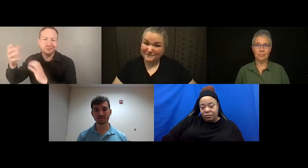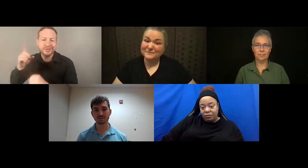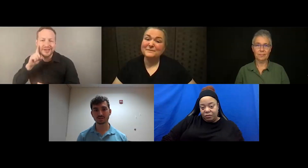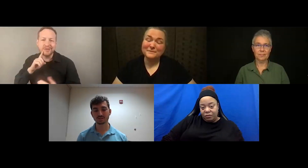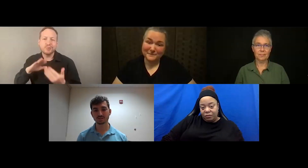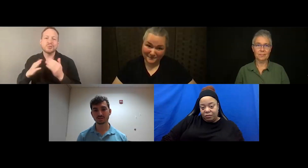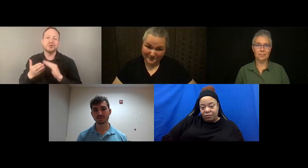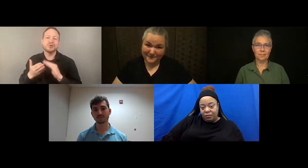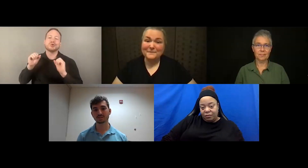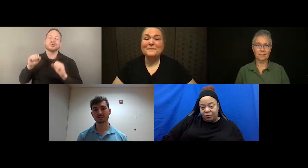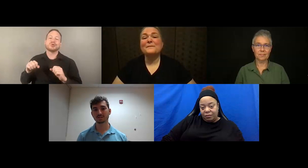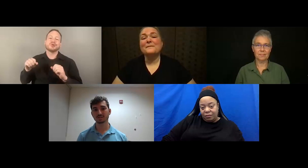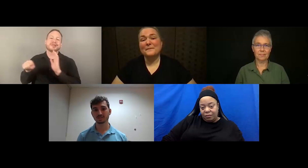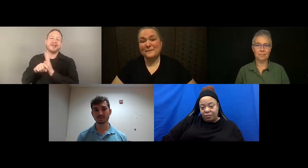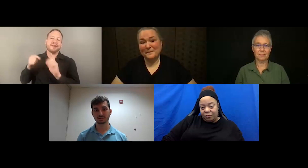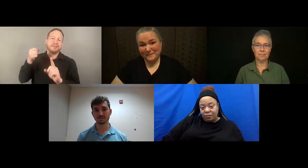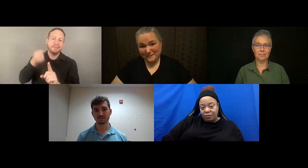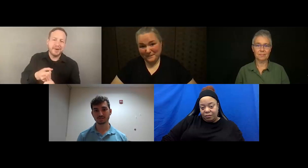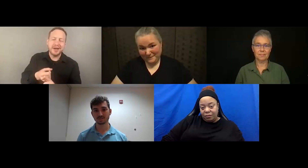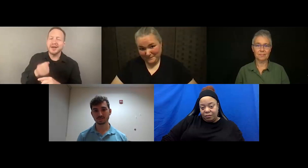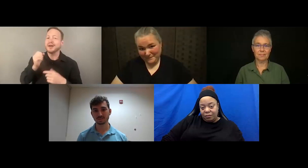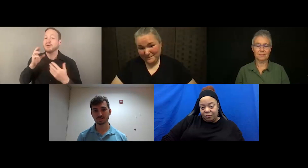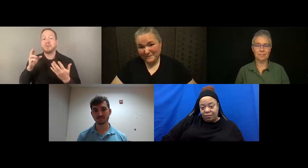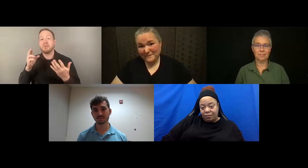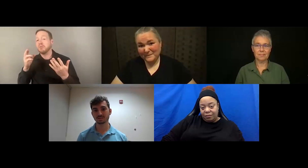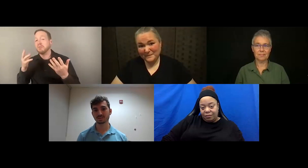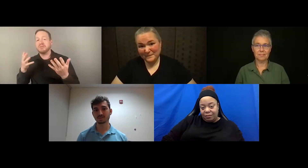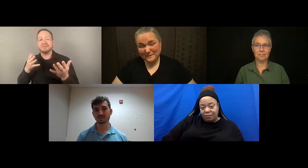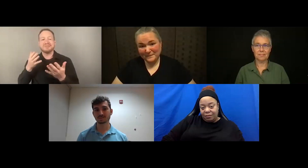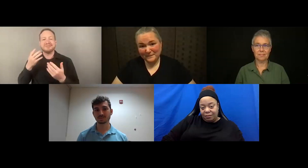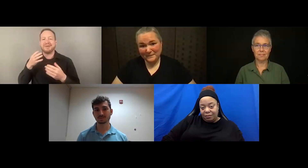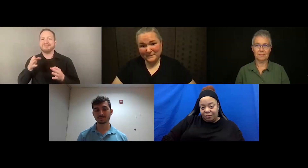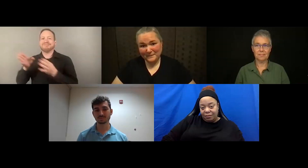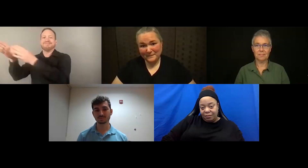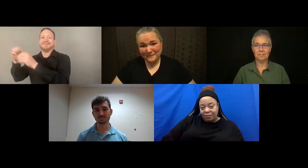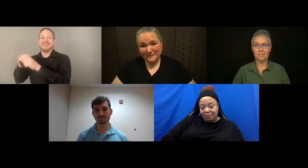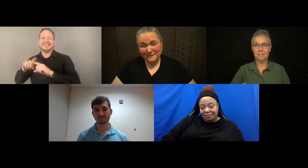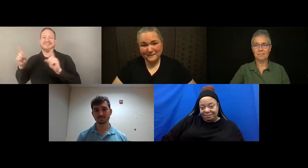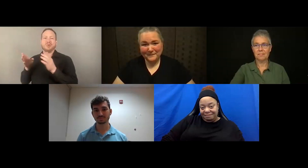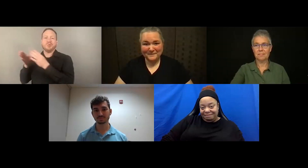the wrong path with AI and cause more barriers or more disruption to the Deaf Community